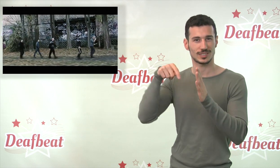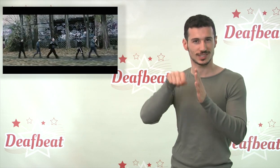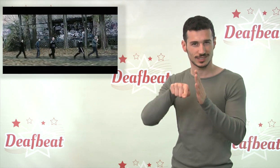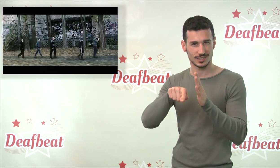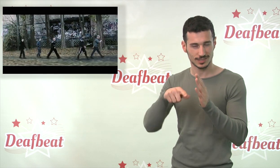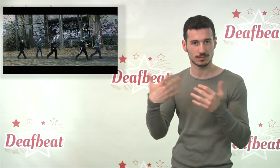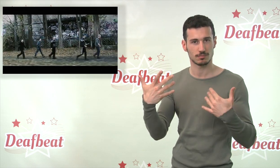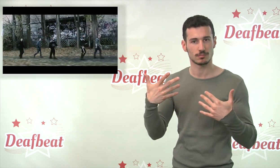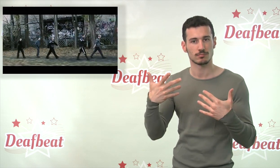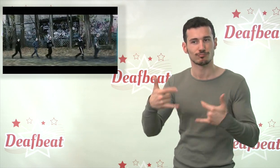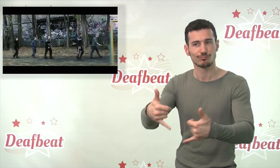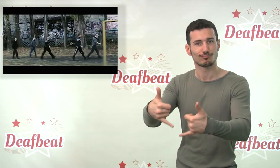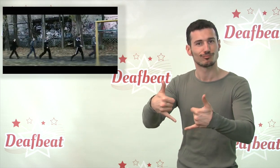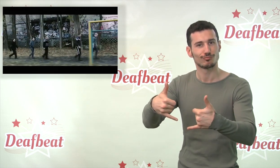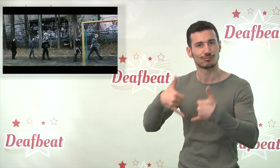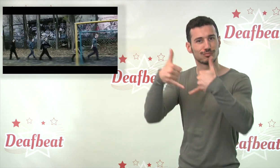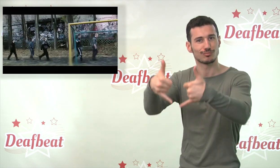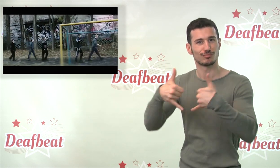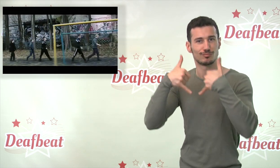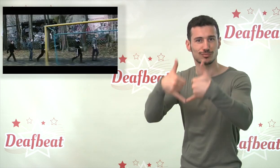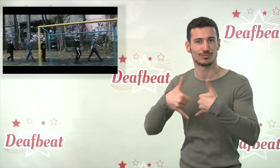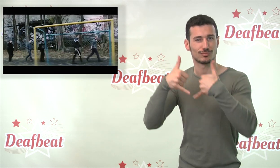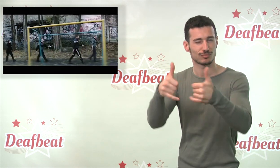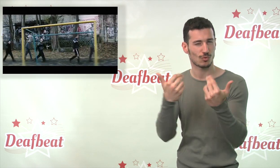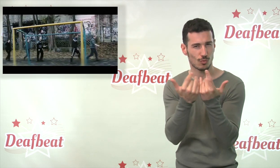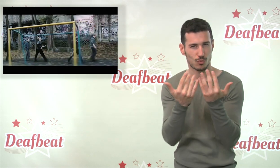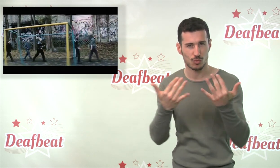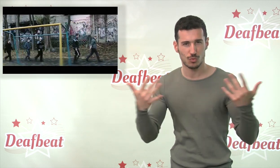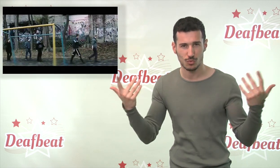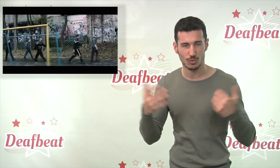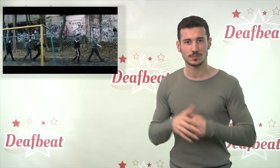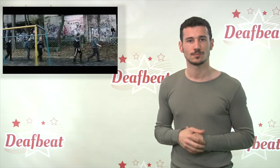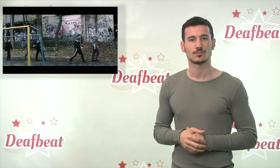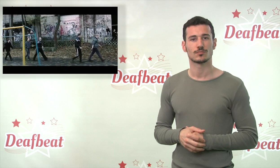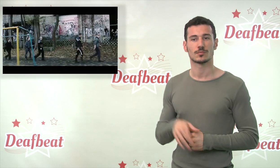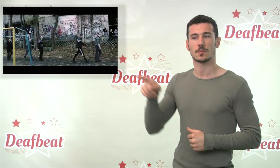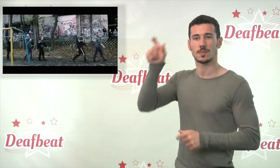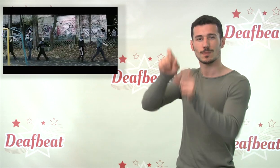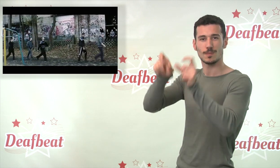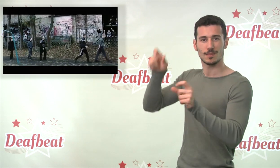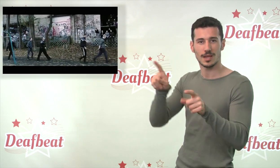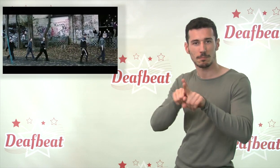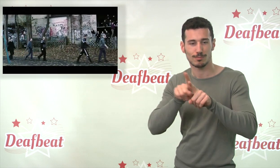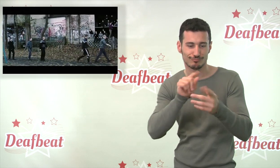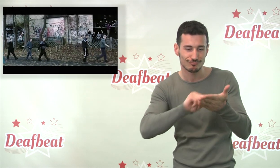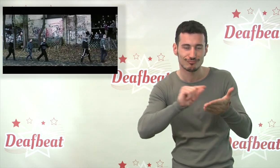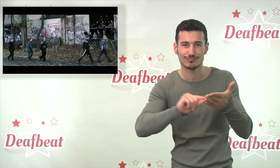The film has won many awards at different festivals and was widely